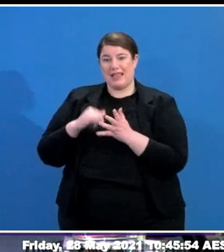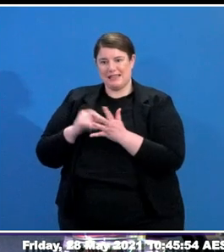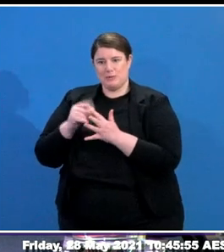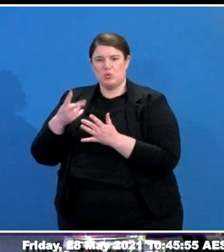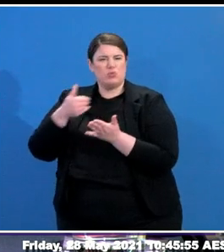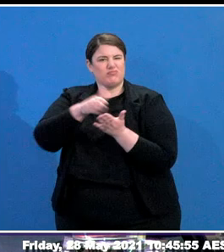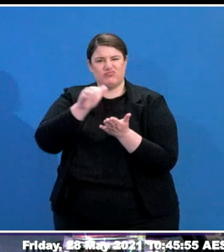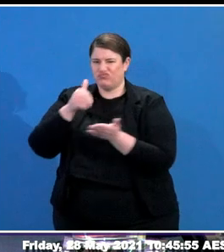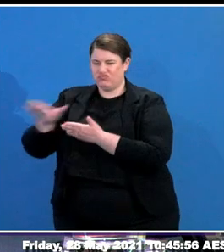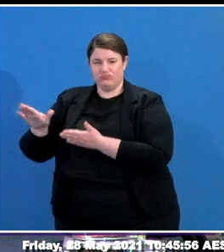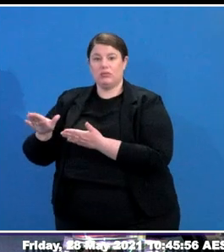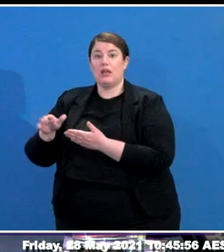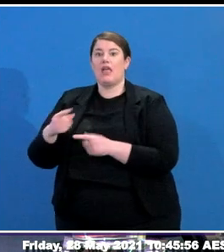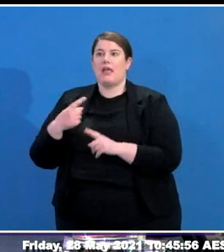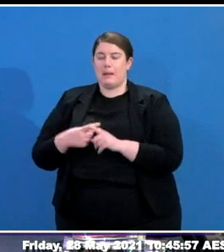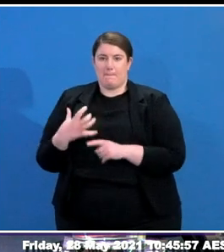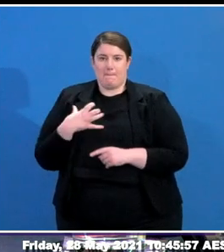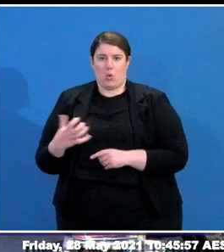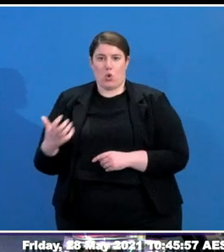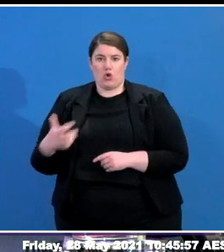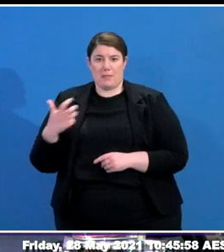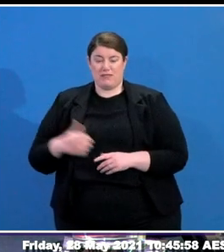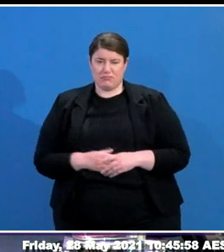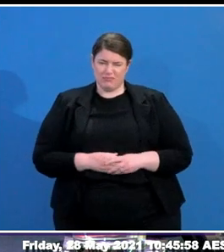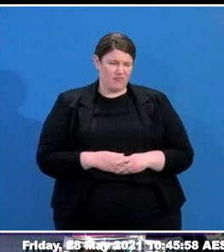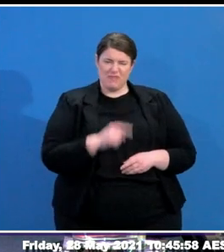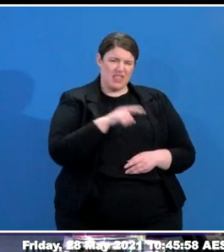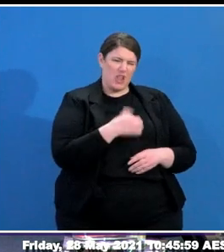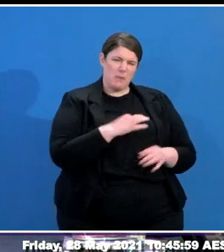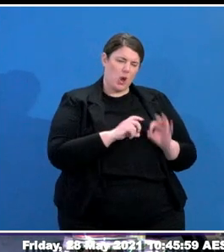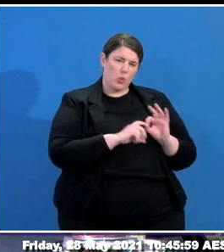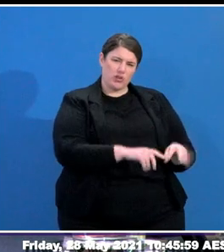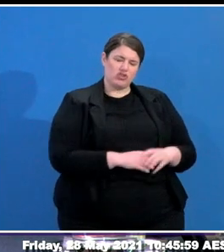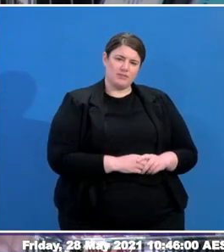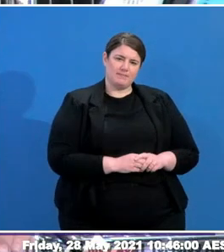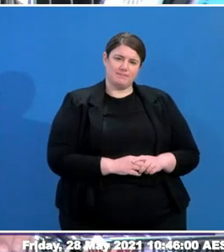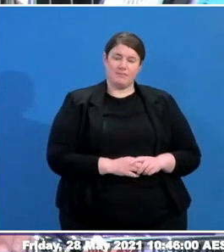we've had further complaints. It's not what I asked you, is it? I'm sorry if I got your question wrong.